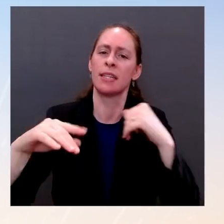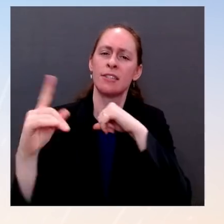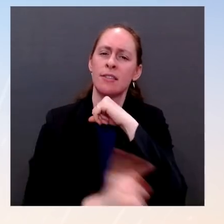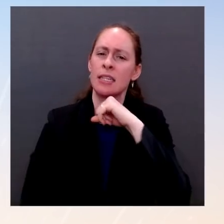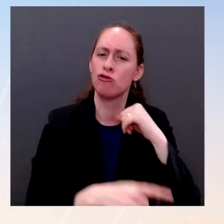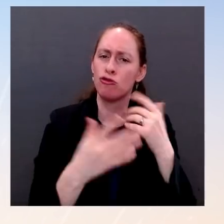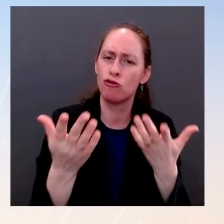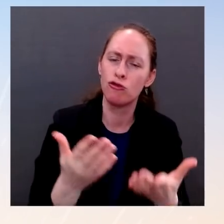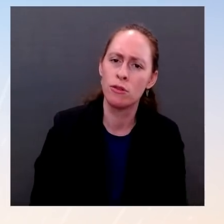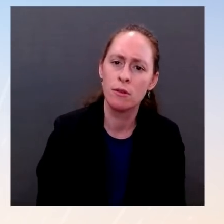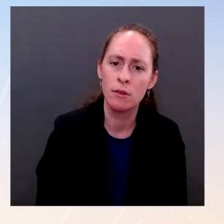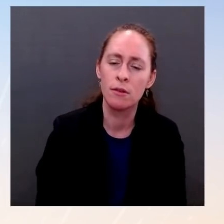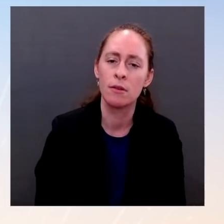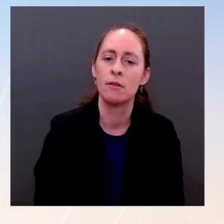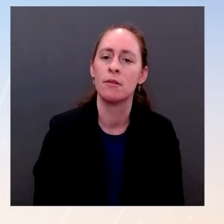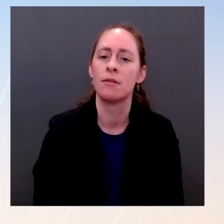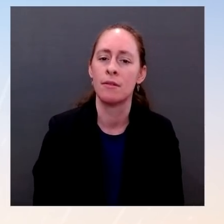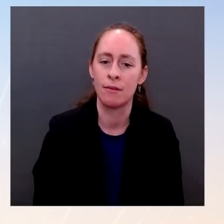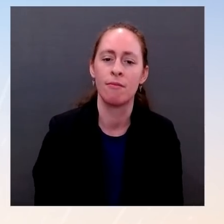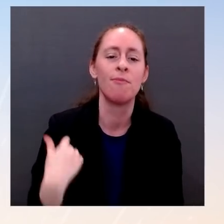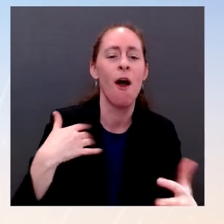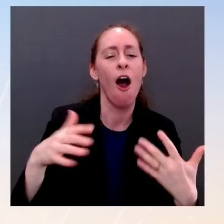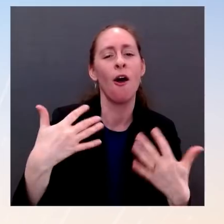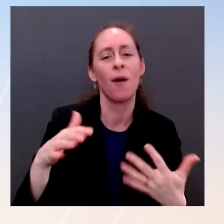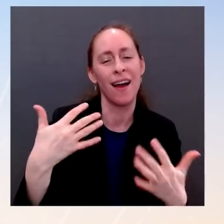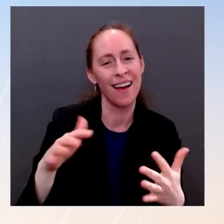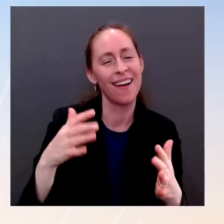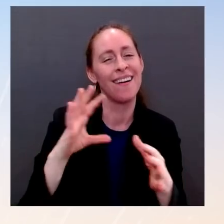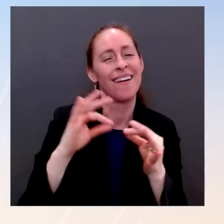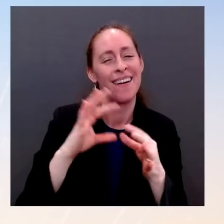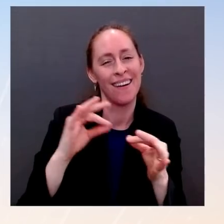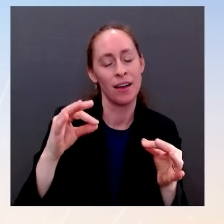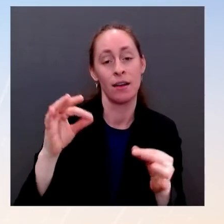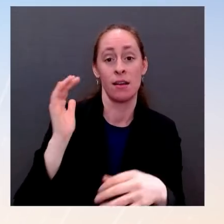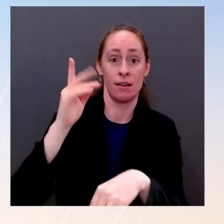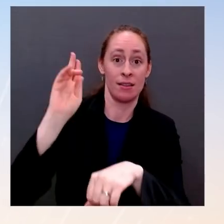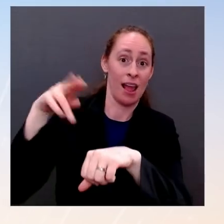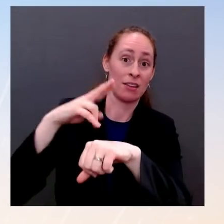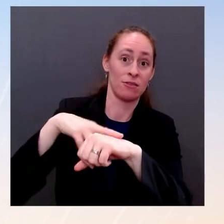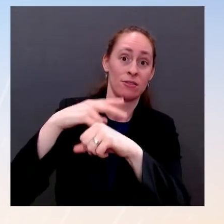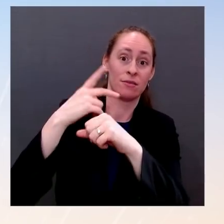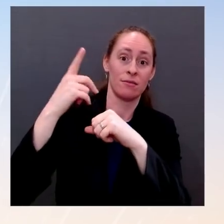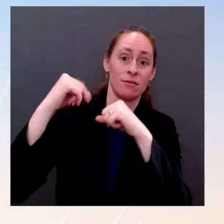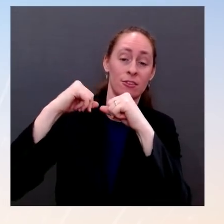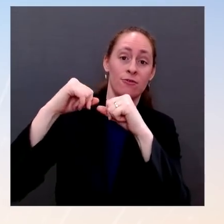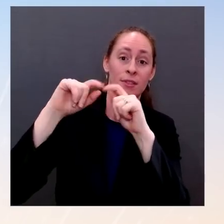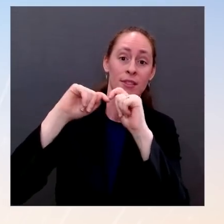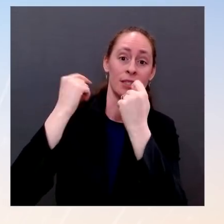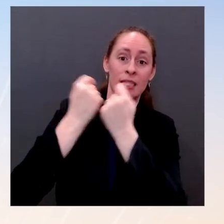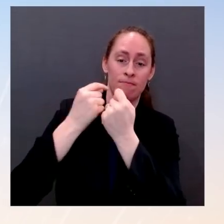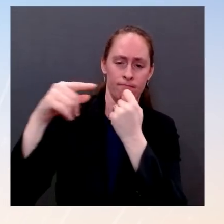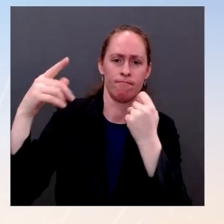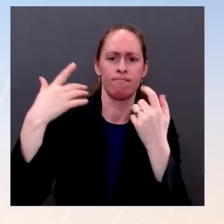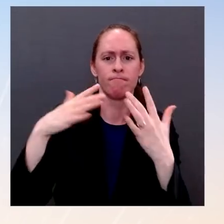is that sanctions are meant to be a deterrent. They are not -- if you put all of the sanctions in place now, what is stopping them from invading?